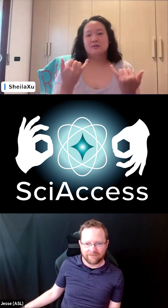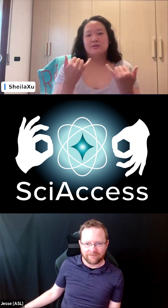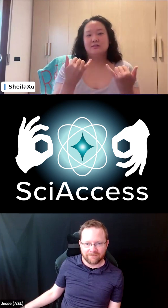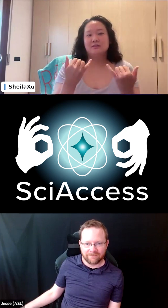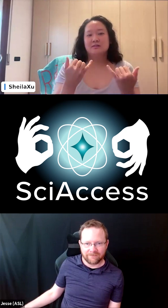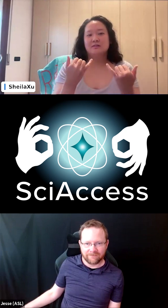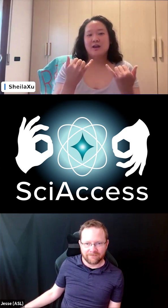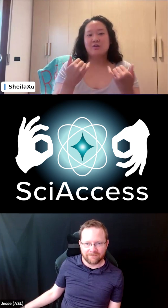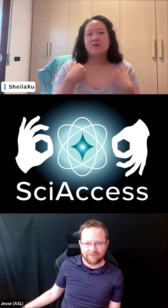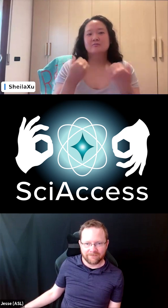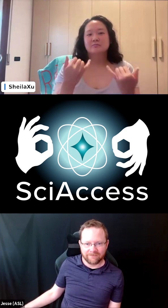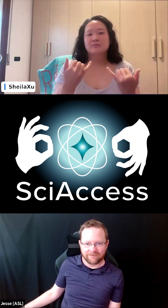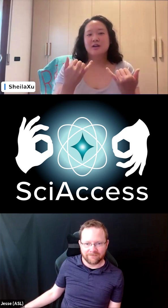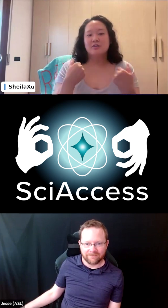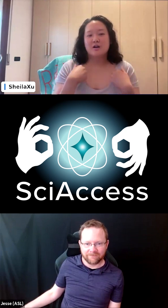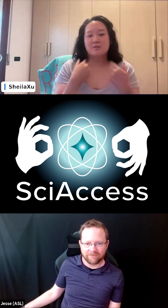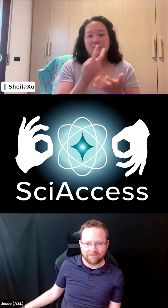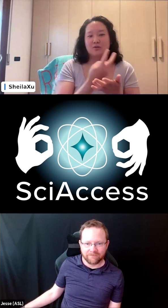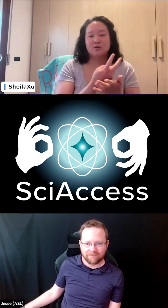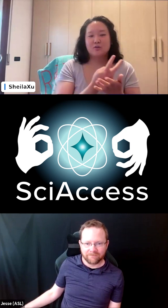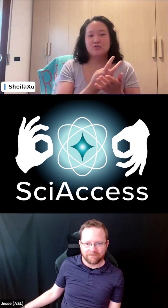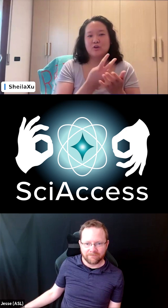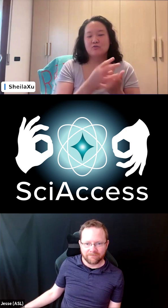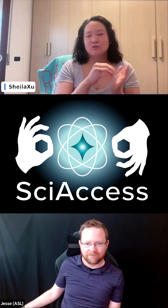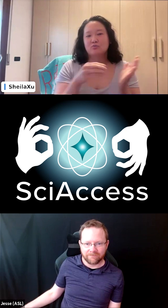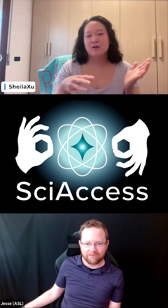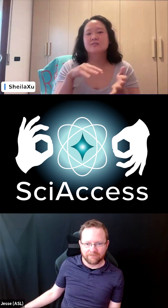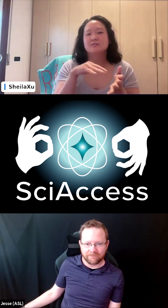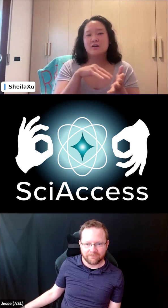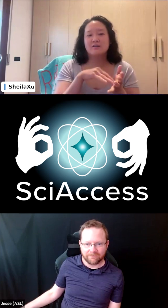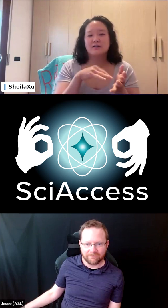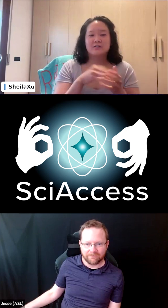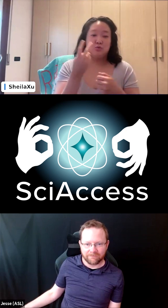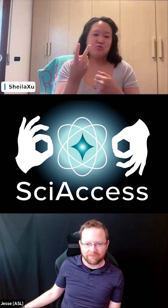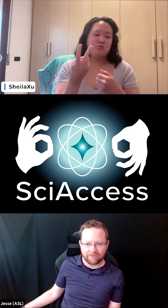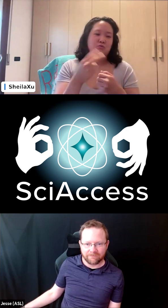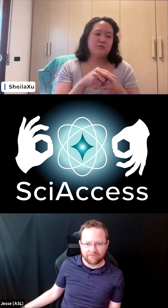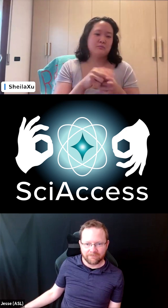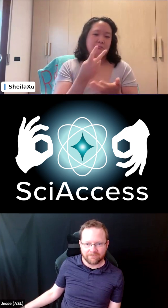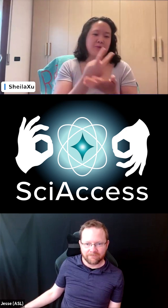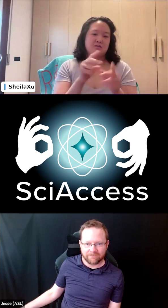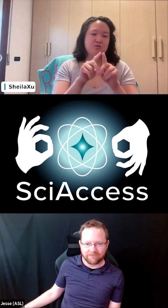I have a Masters degree program. There's two of them.